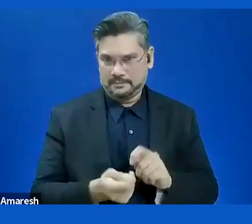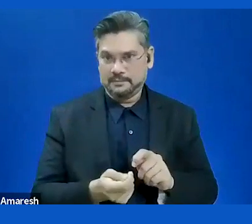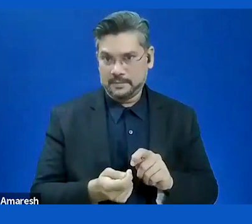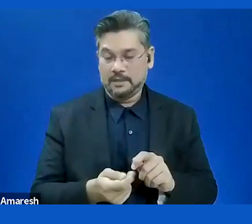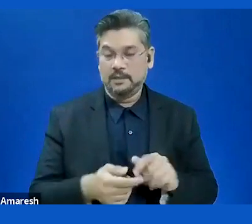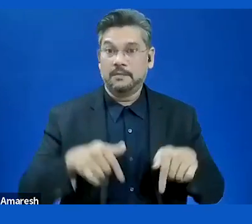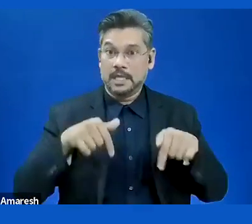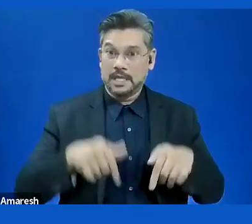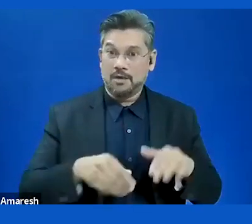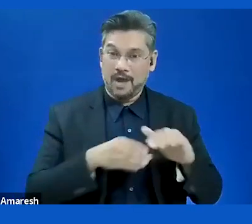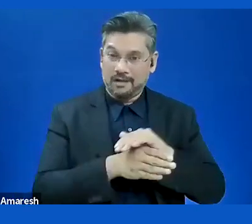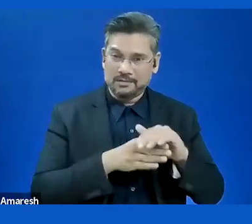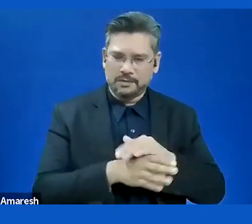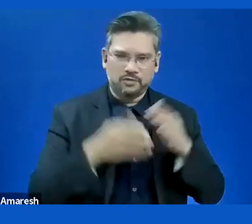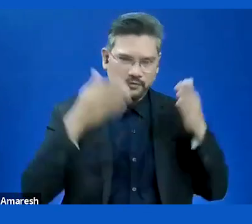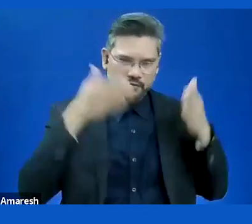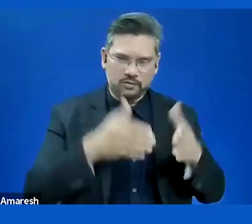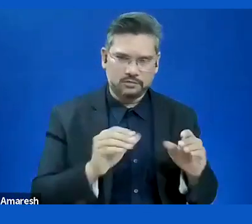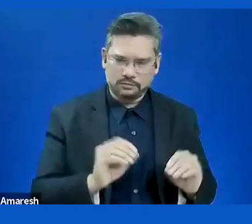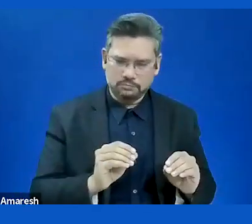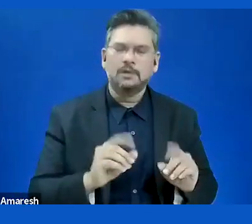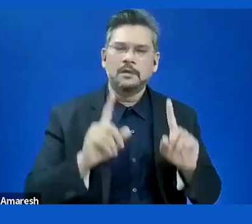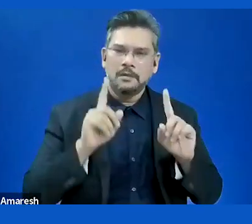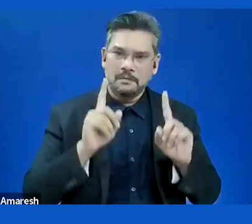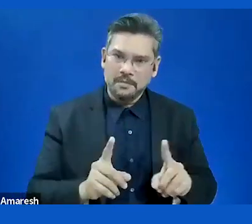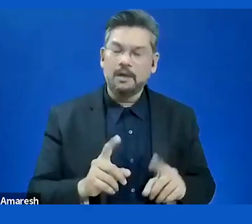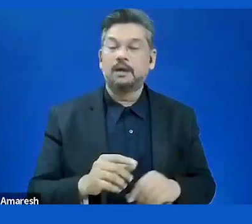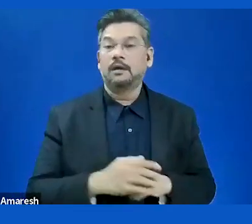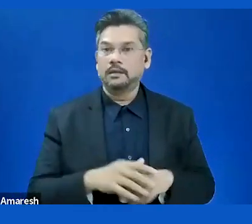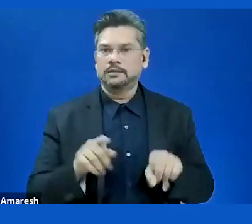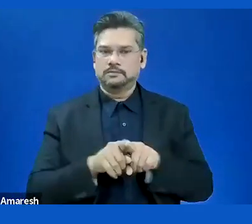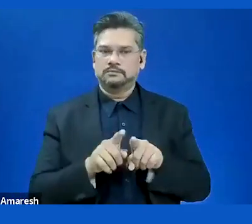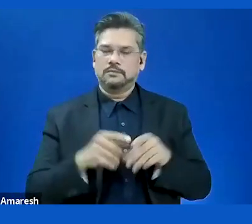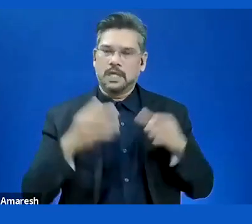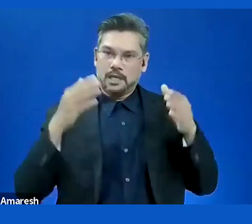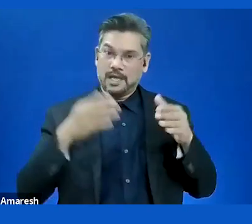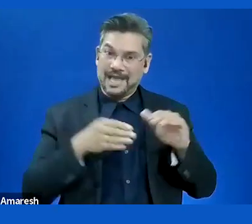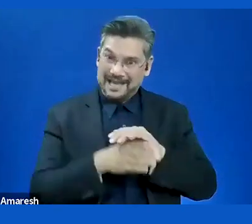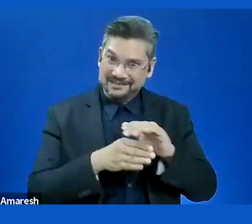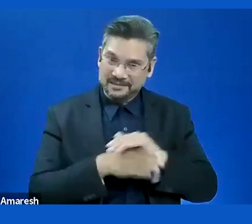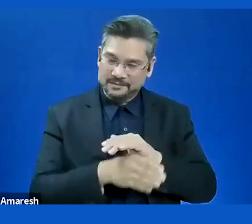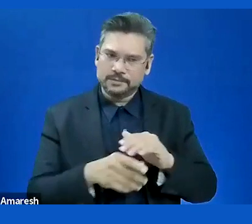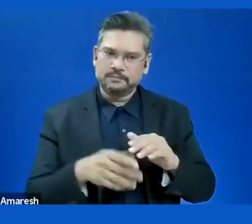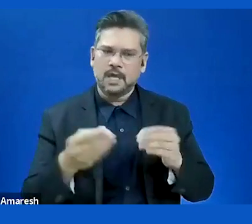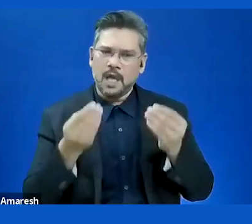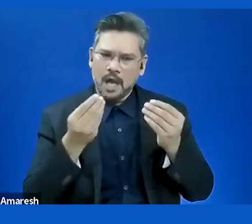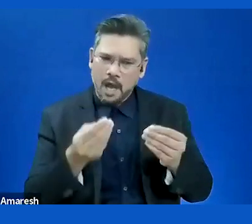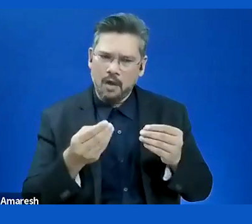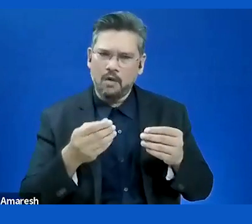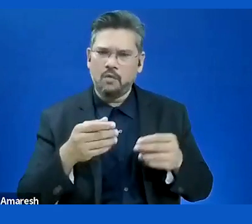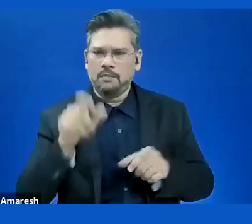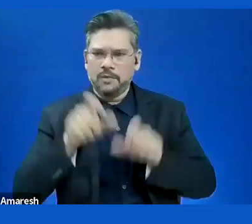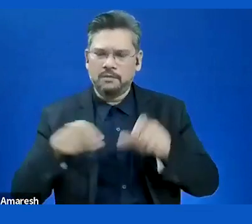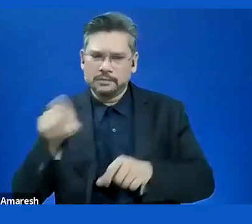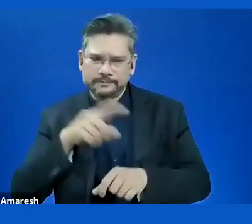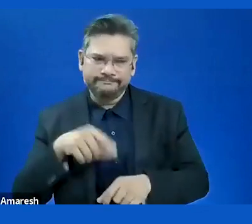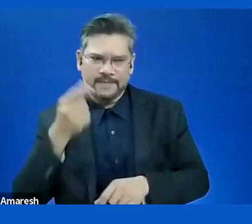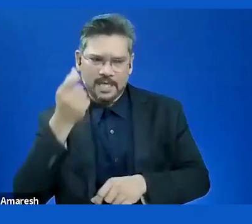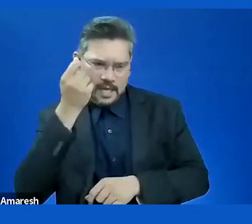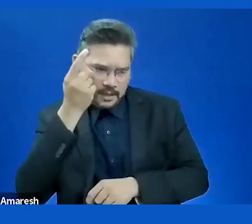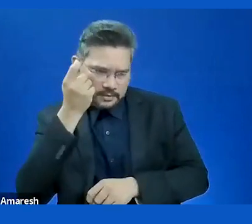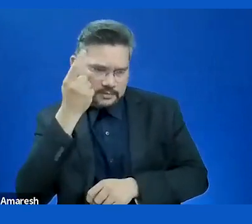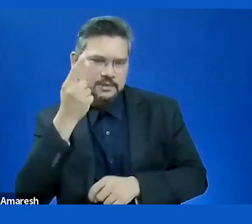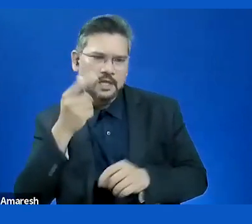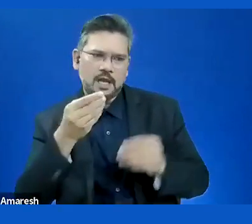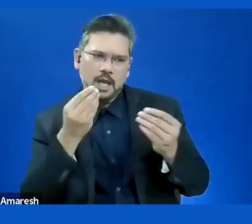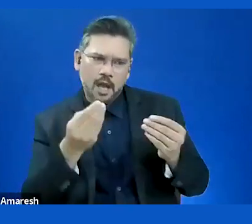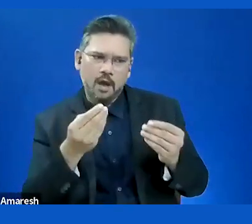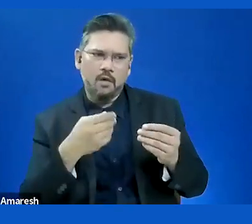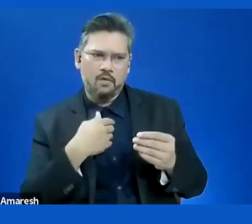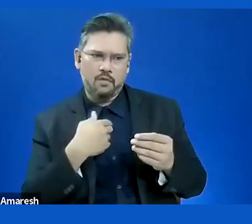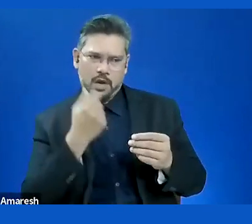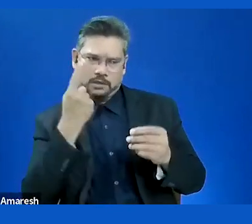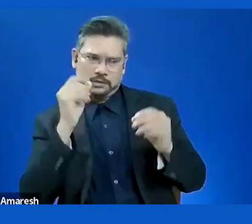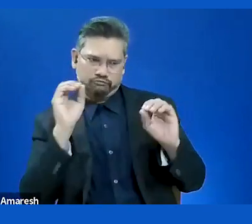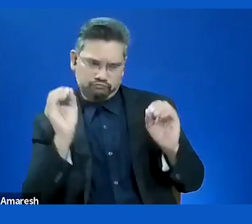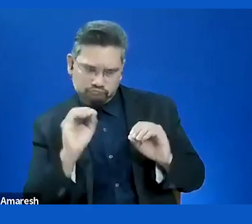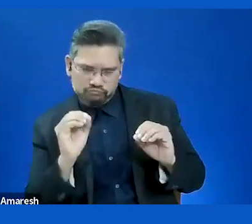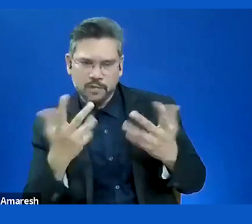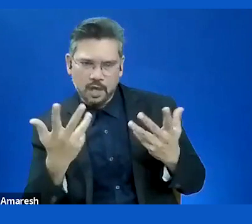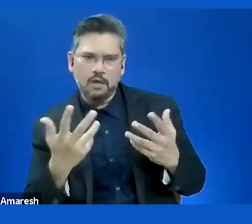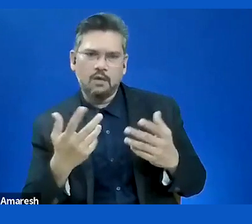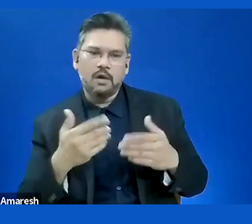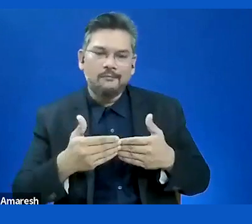something and mostly the understandable can take the action that requires such a process.